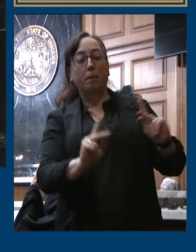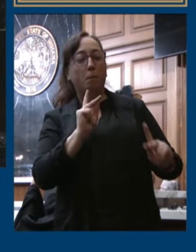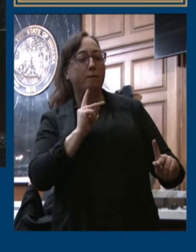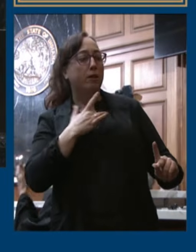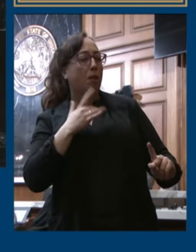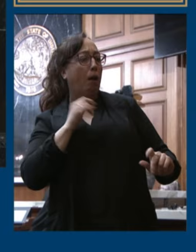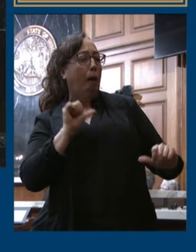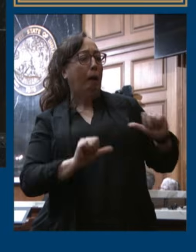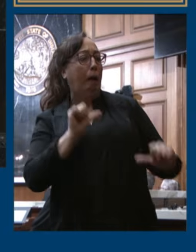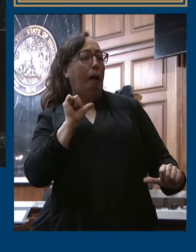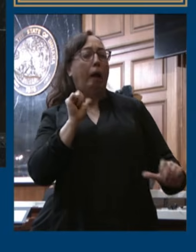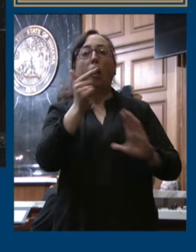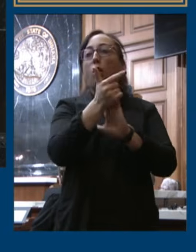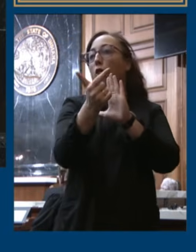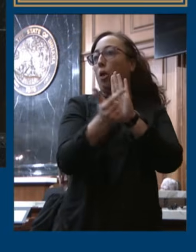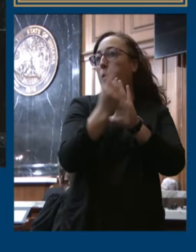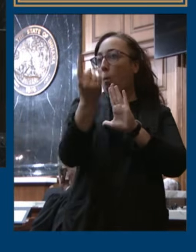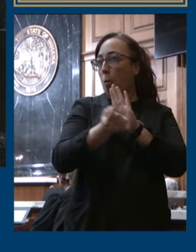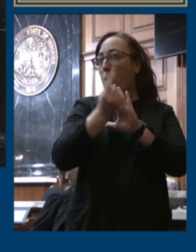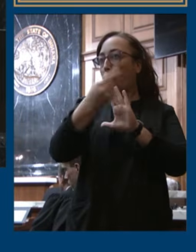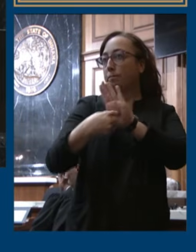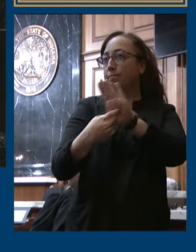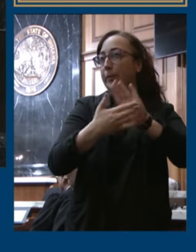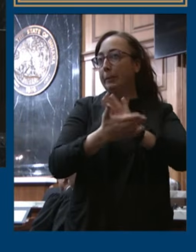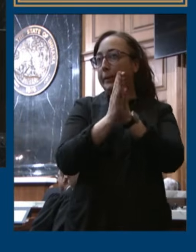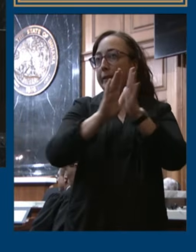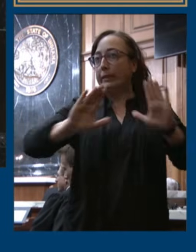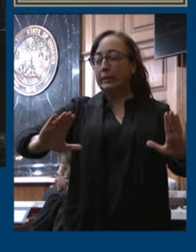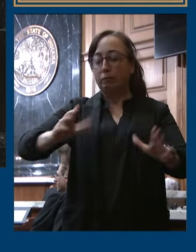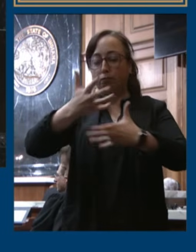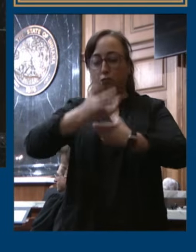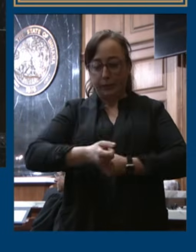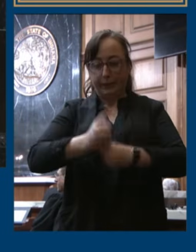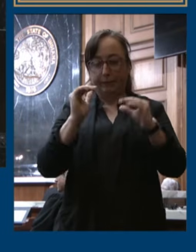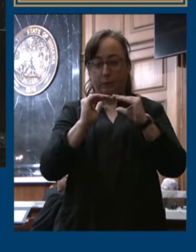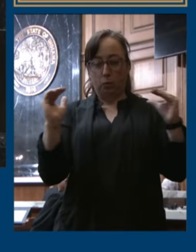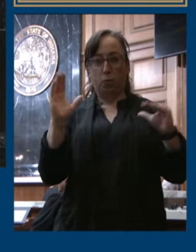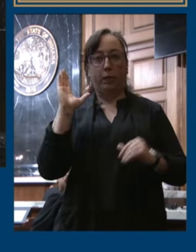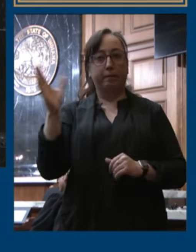RULE OF LAW WOULD BRING PEACE, STABILITY, AND FAIRNESS.